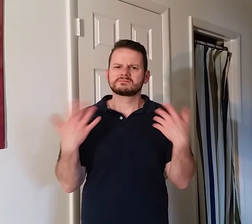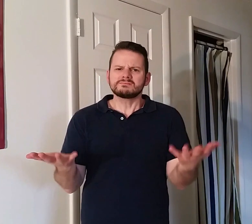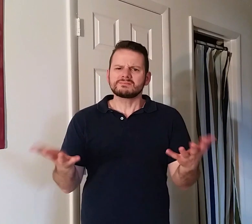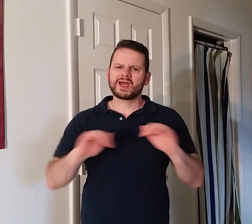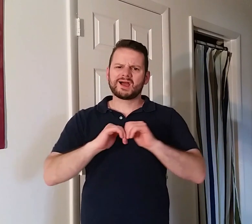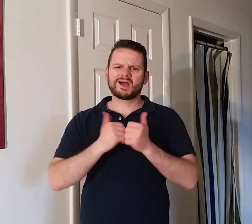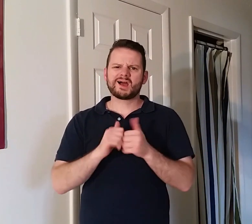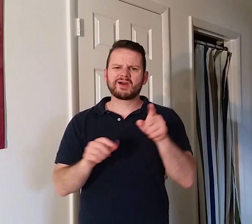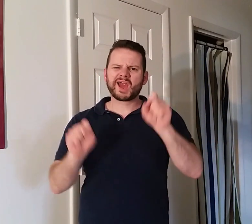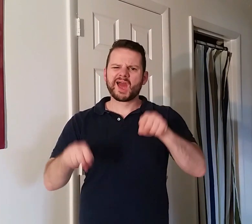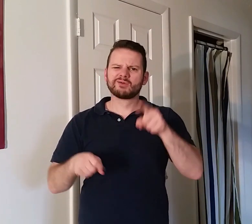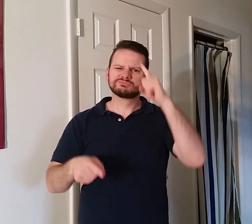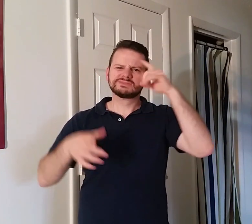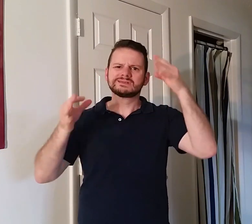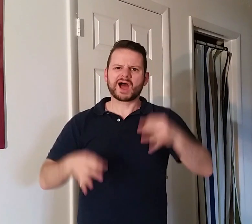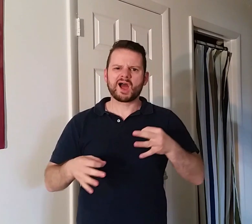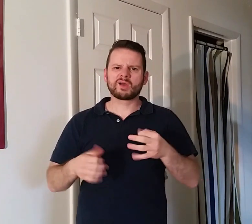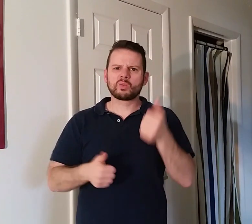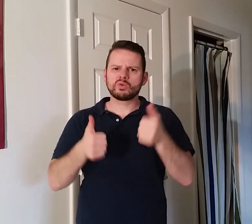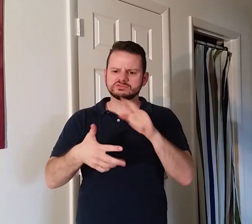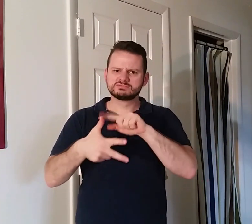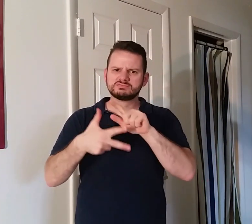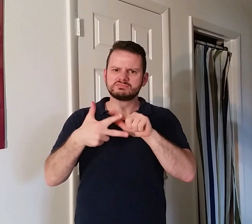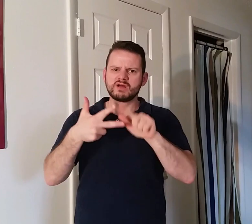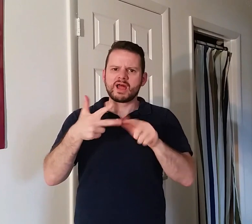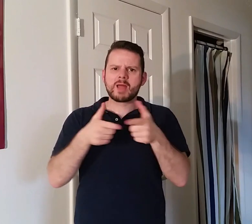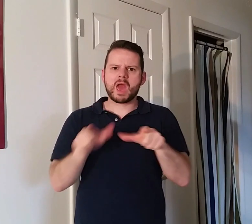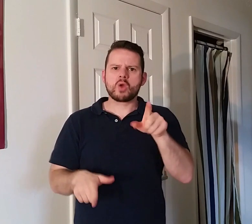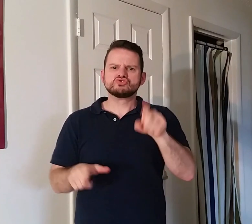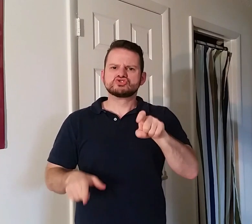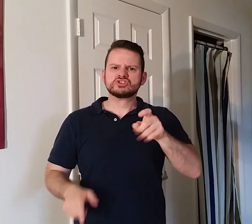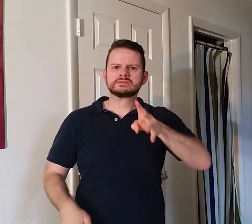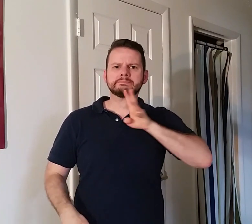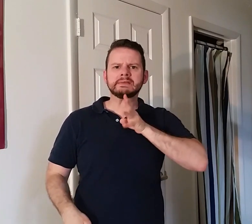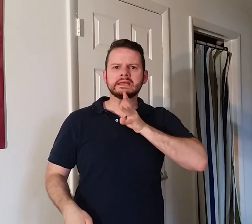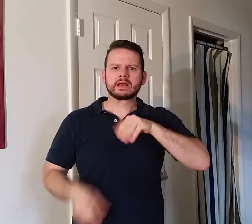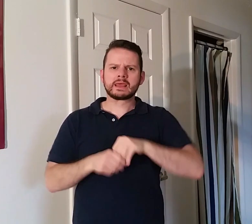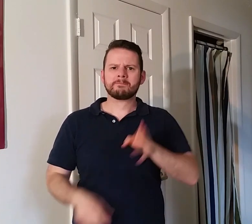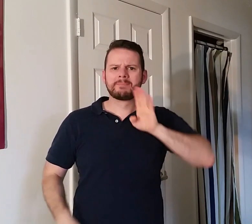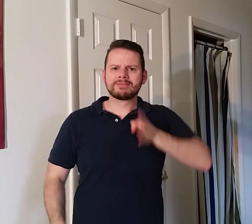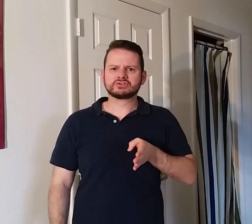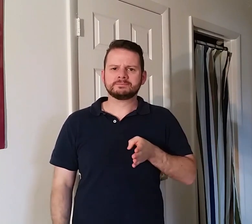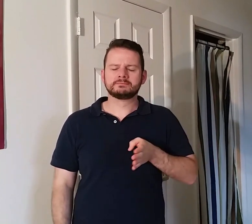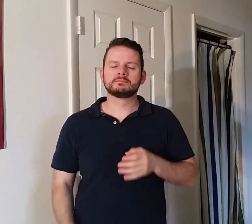How can you decide which one of the three languages to speak in Belgium?